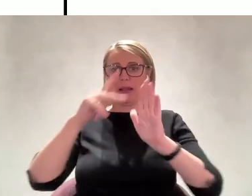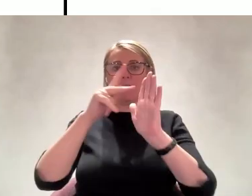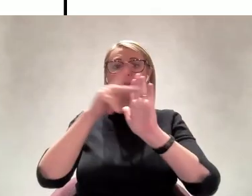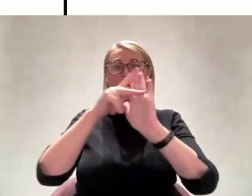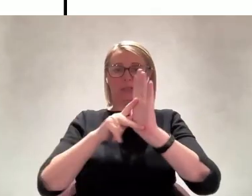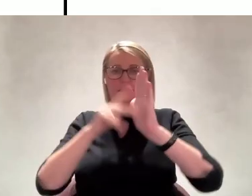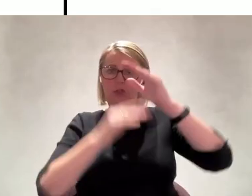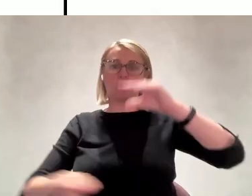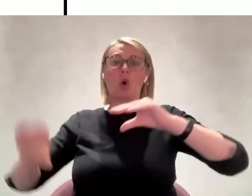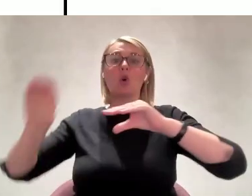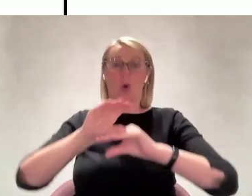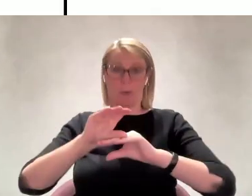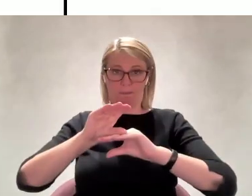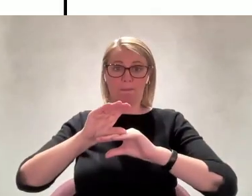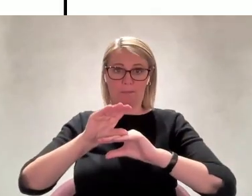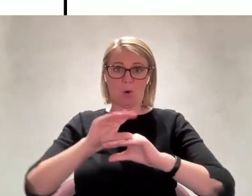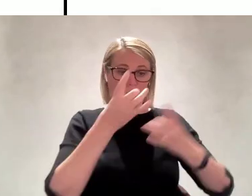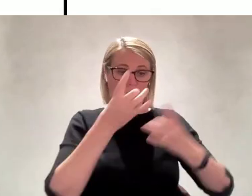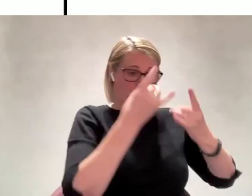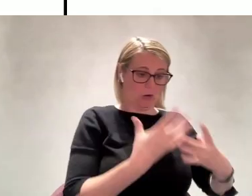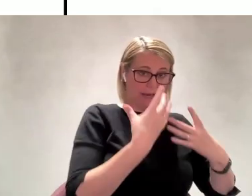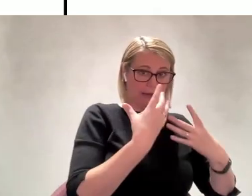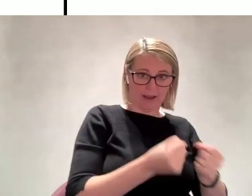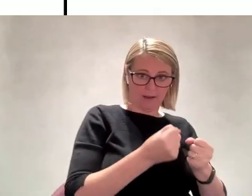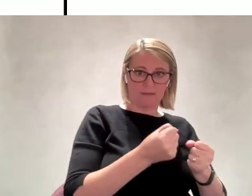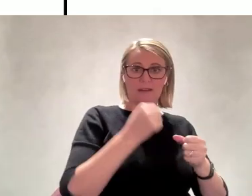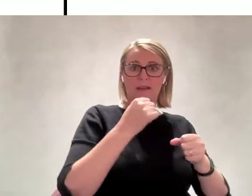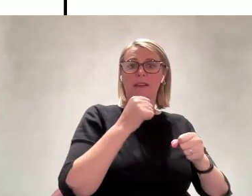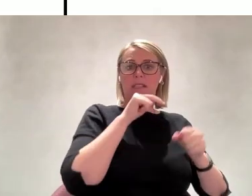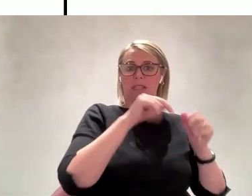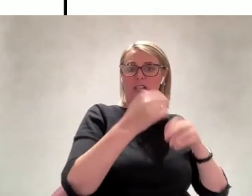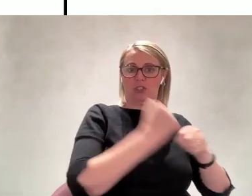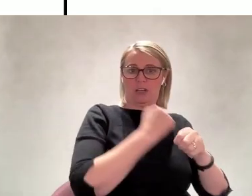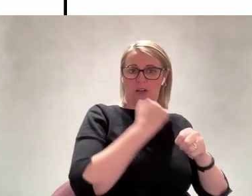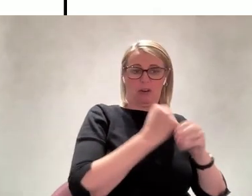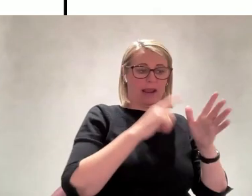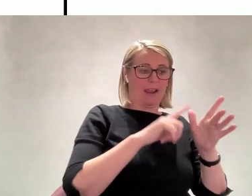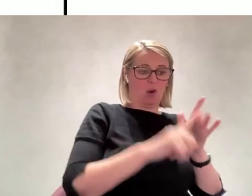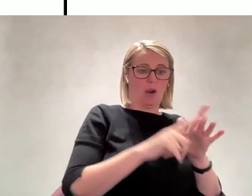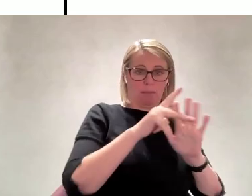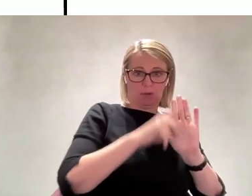on top of what is set out in the generative AI policy.